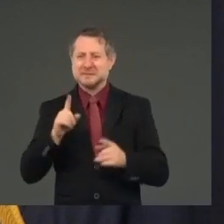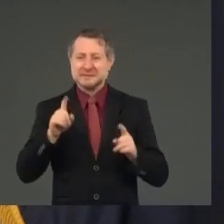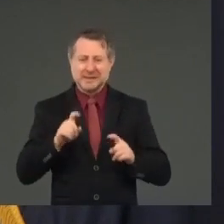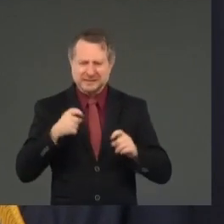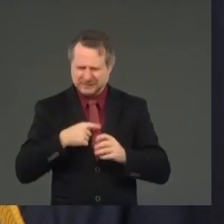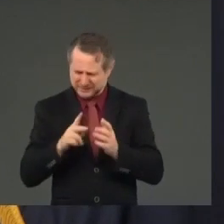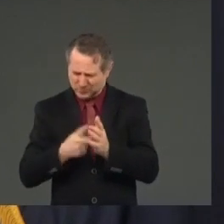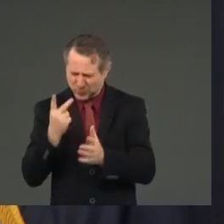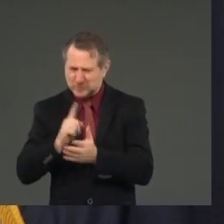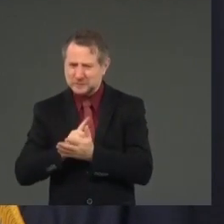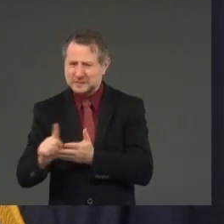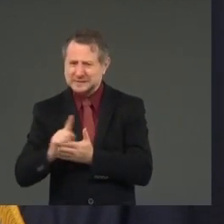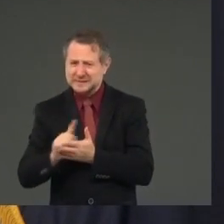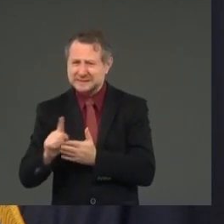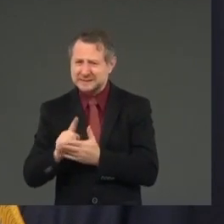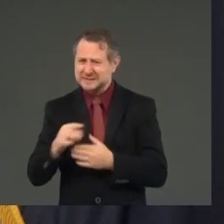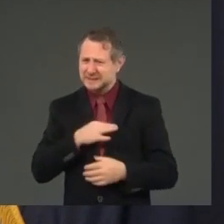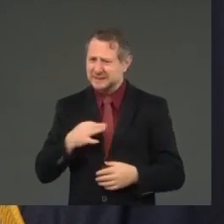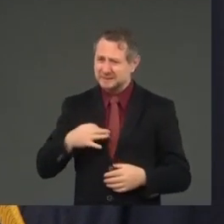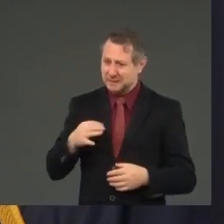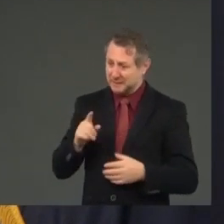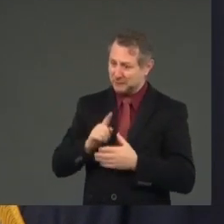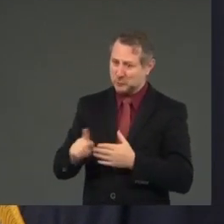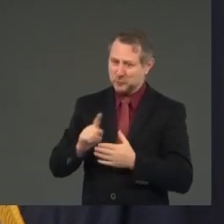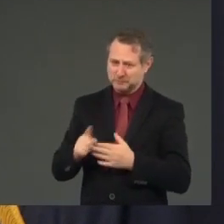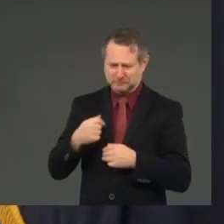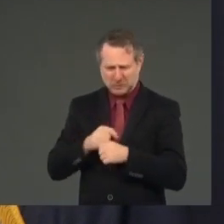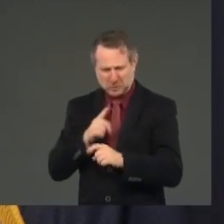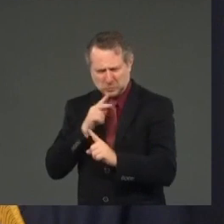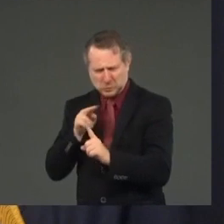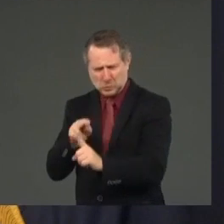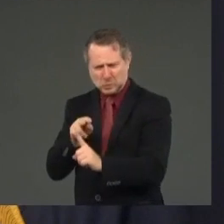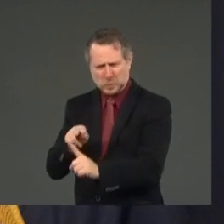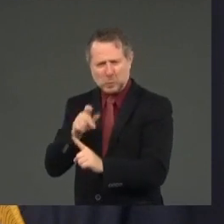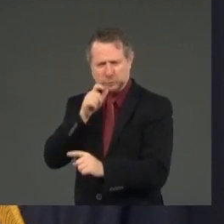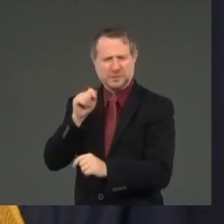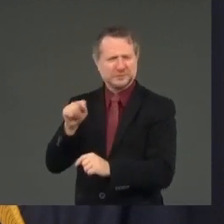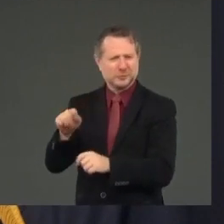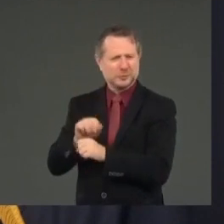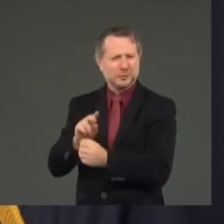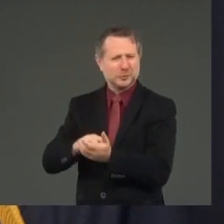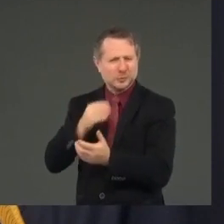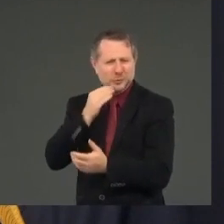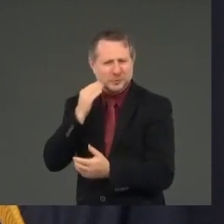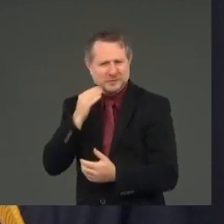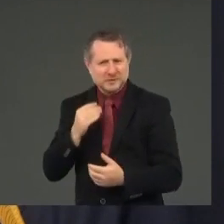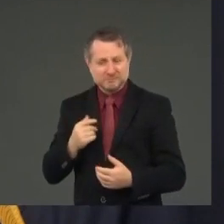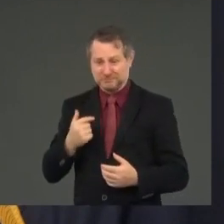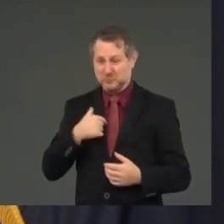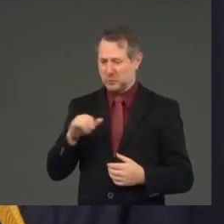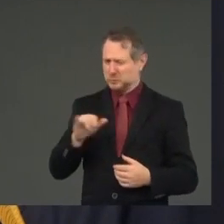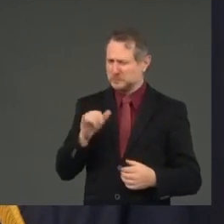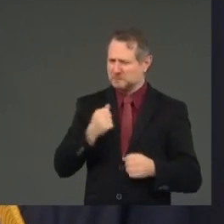SPREAD BECAUSE THEY'RE NOT GETTING IT FROM THE NURSING HOME FACILITY. SO WATCHING THE NURSING HOME STAFFING, WHICH IS TWICE A WEEK,